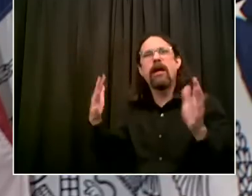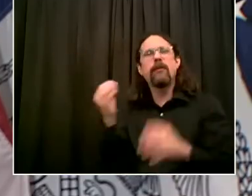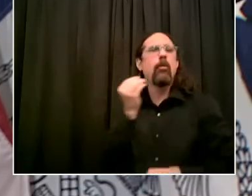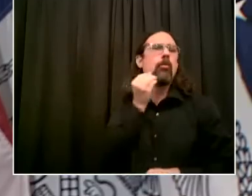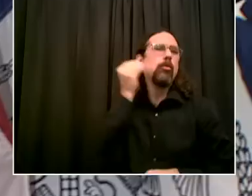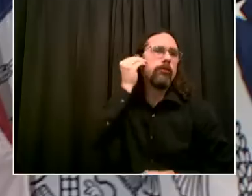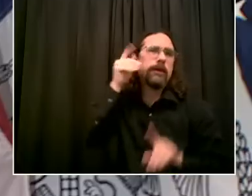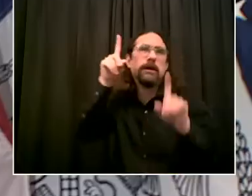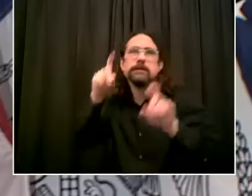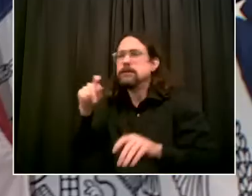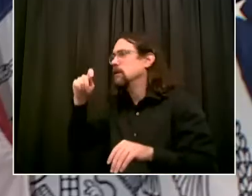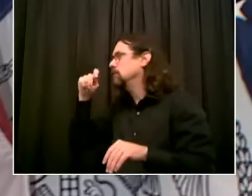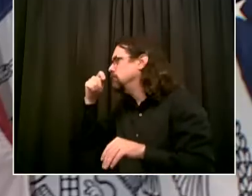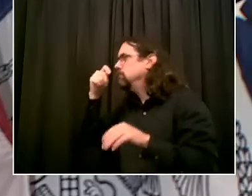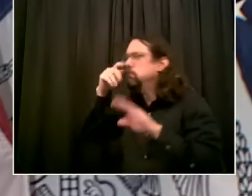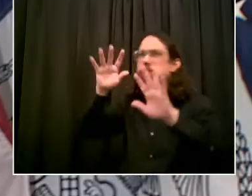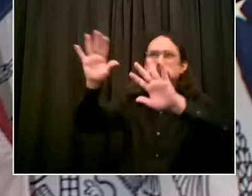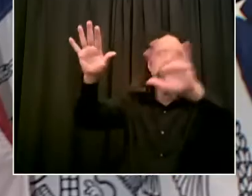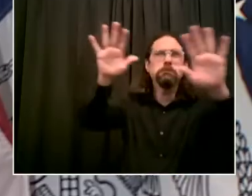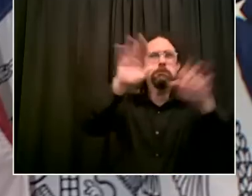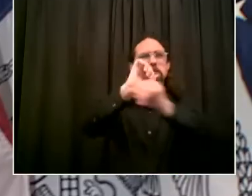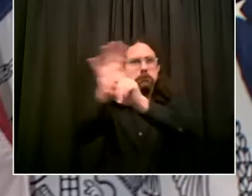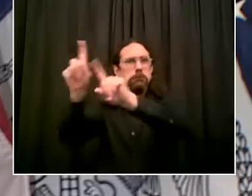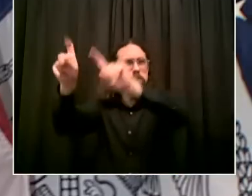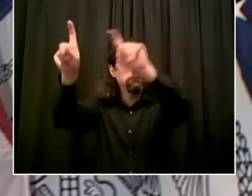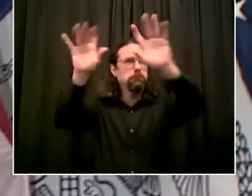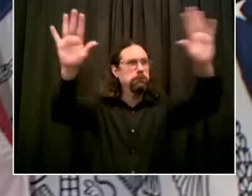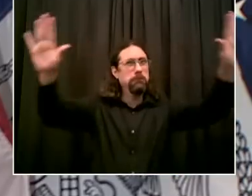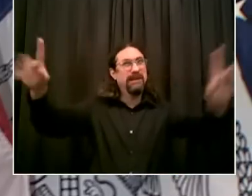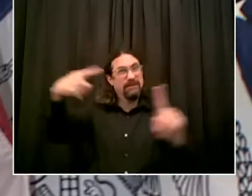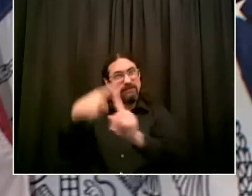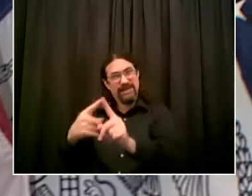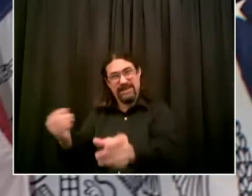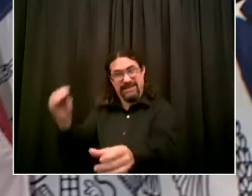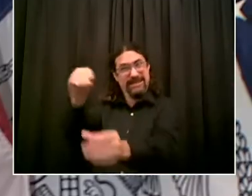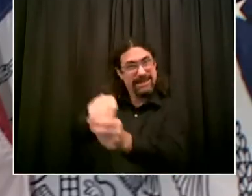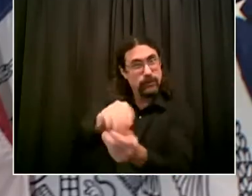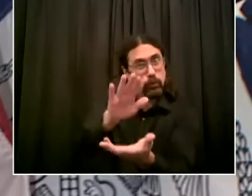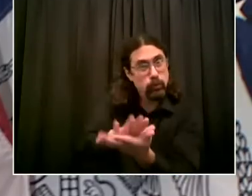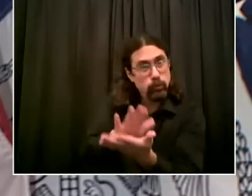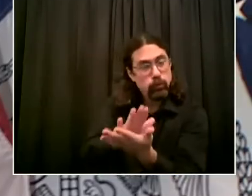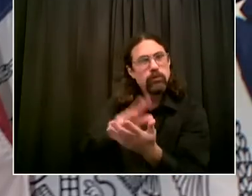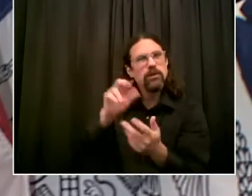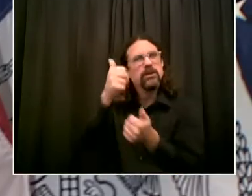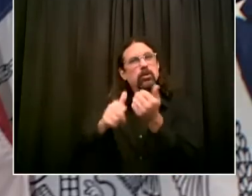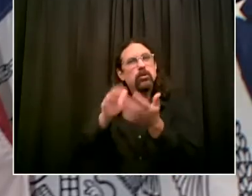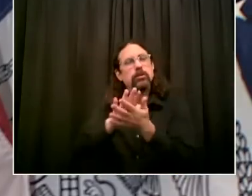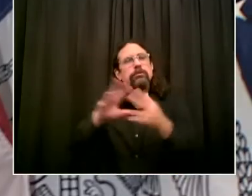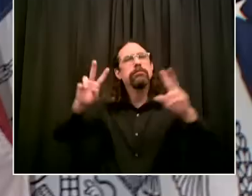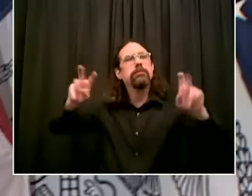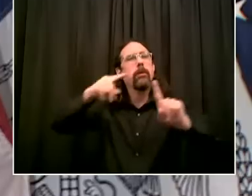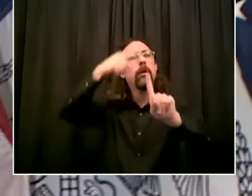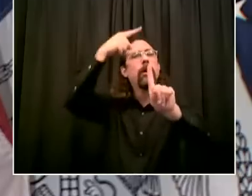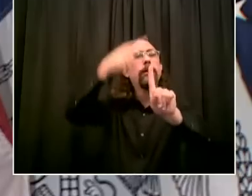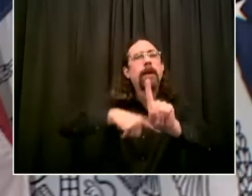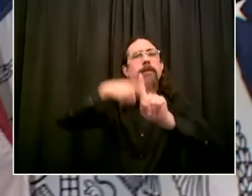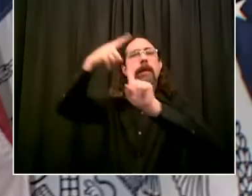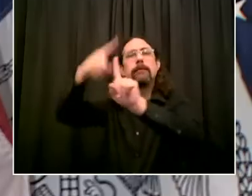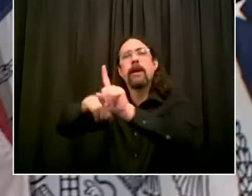MONTHLY WORK AND EVERY ONE OF OUR SCHOOLS. THIS HAS JUST BEGUN AND IT IS GGNOIGGO TGGWRO. . WE ARE SEEING VERY ENCOURAGING RESULTS AND ERSUSUSLT T TT HAE R CONONSSITTTEN WITH WHAT WE HAVE SEEN WITH THE